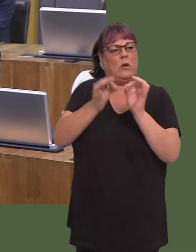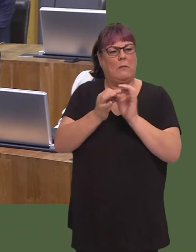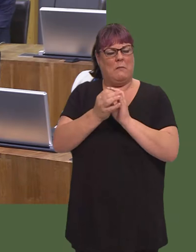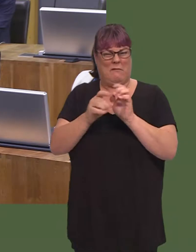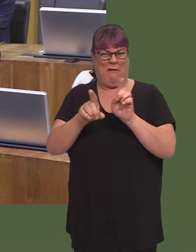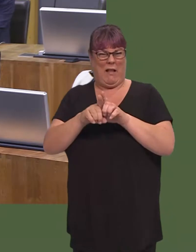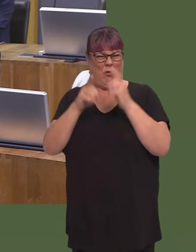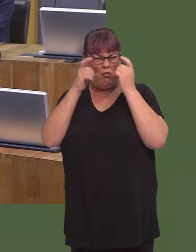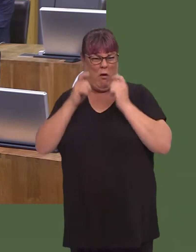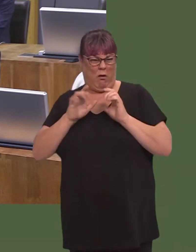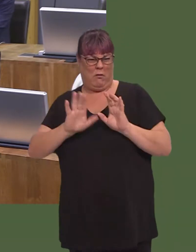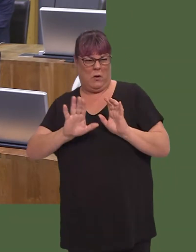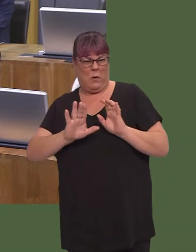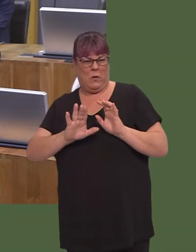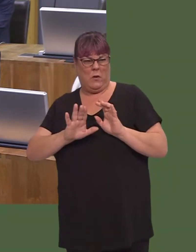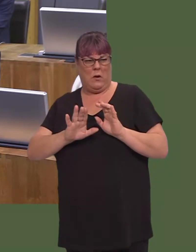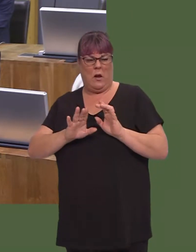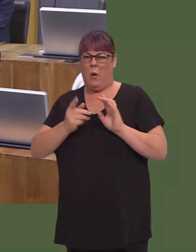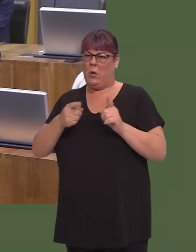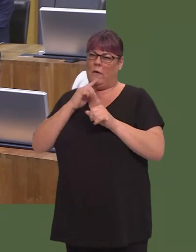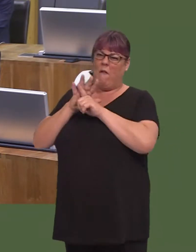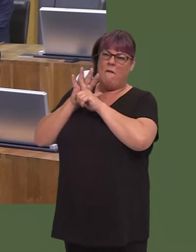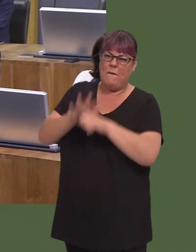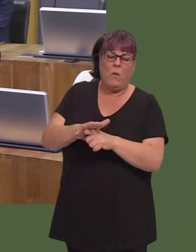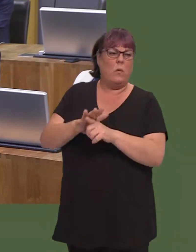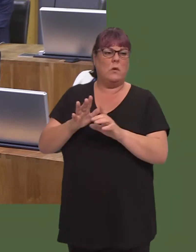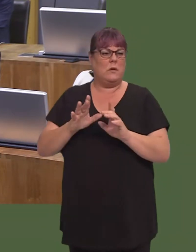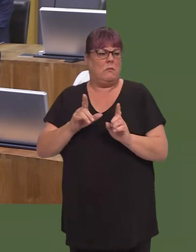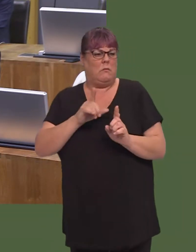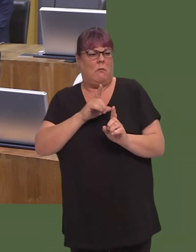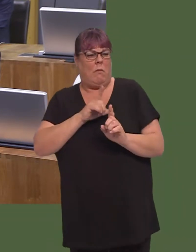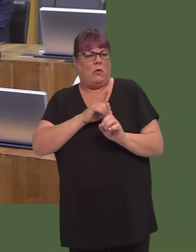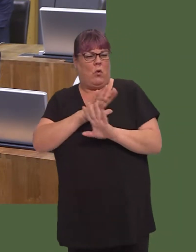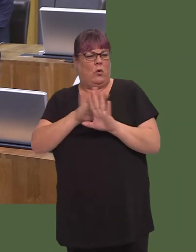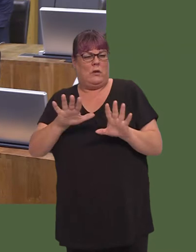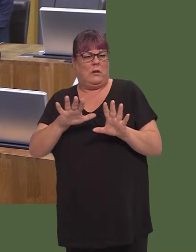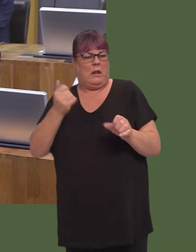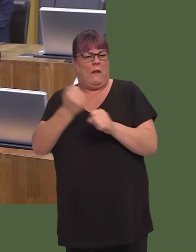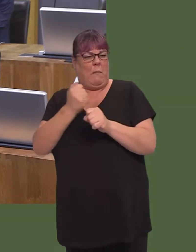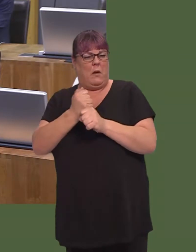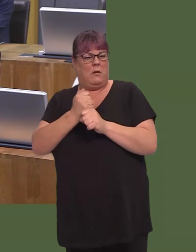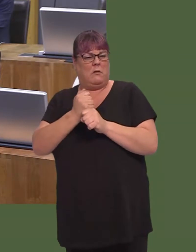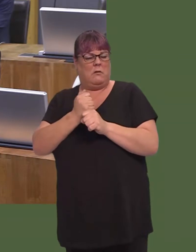then she says it should be a scheme to help people get back into work. This is what it's